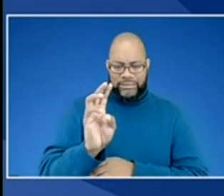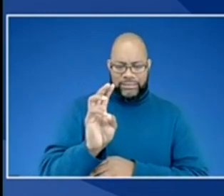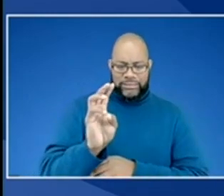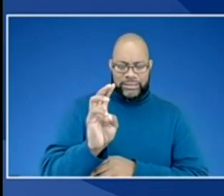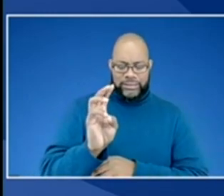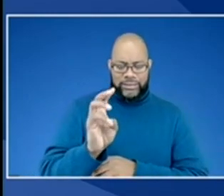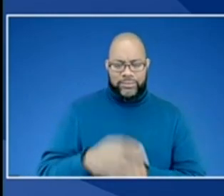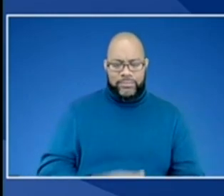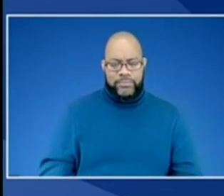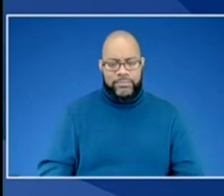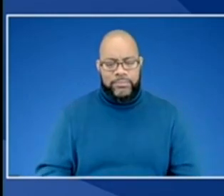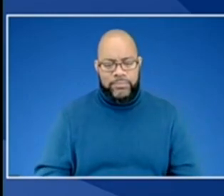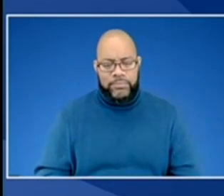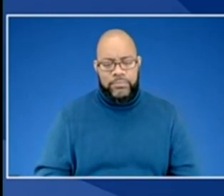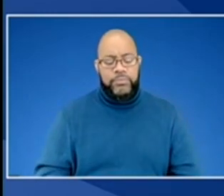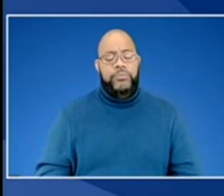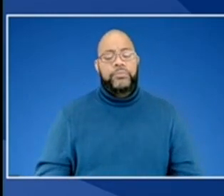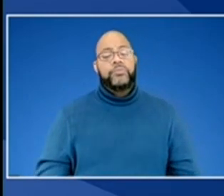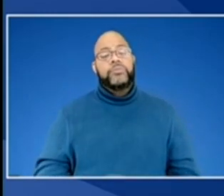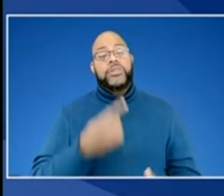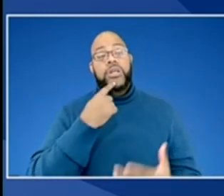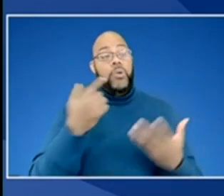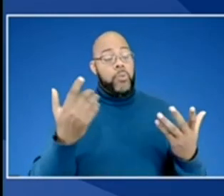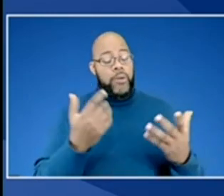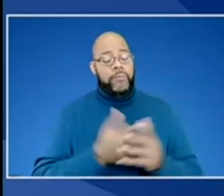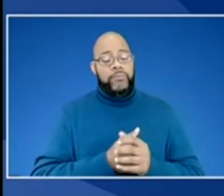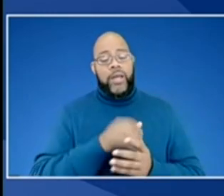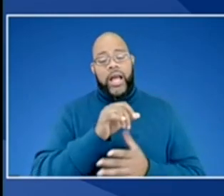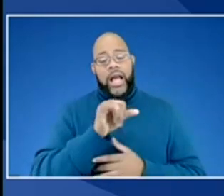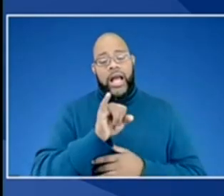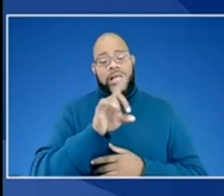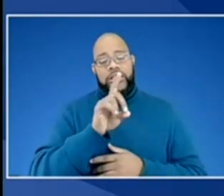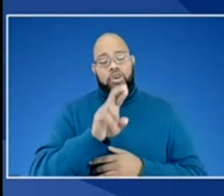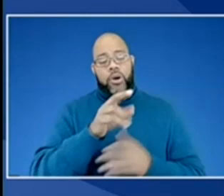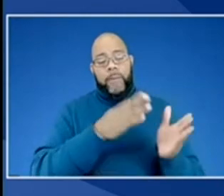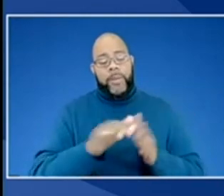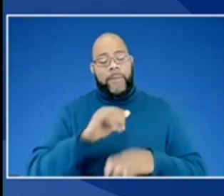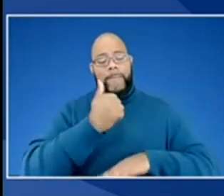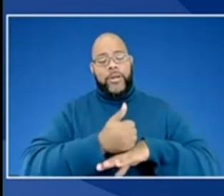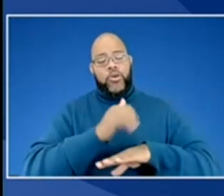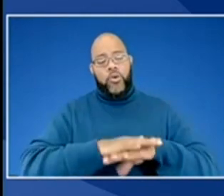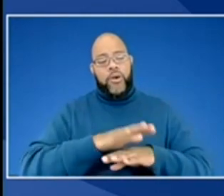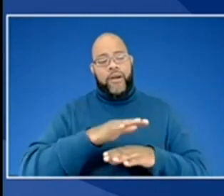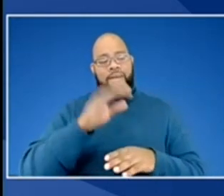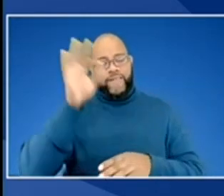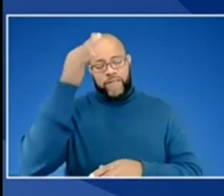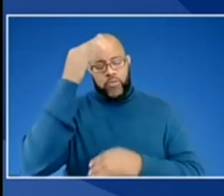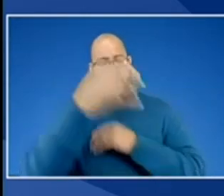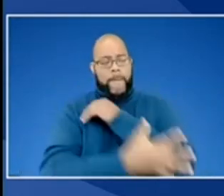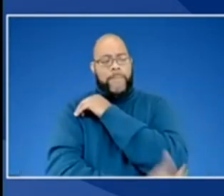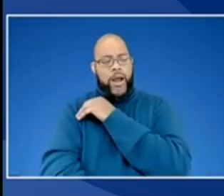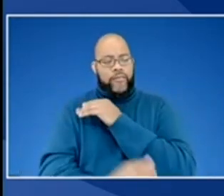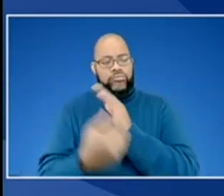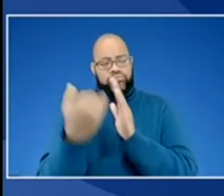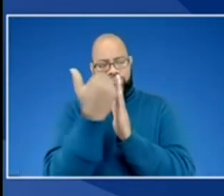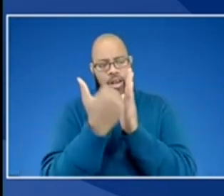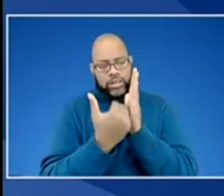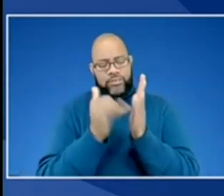Number six is, IDR plans are based on Federal poverty guidelines, which vary by family size.